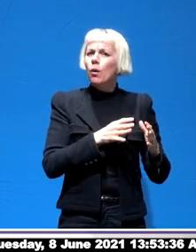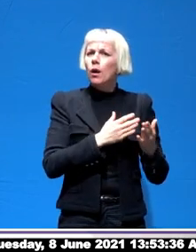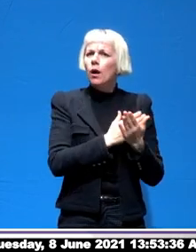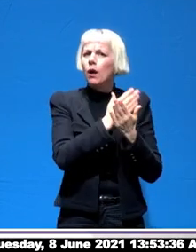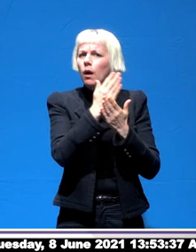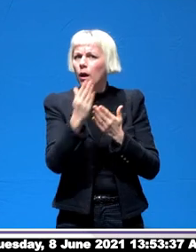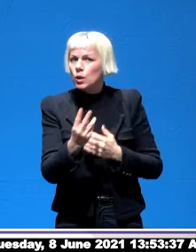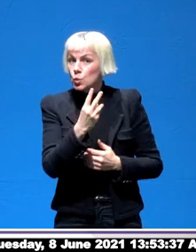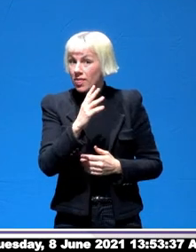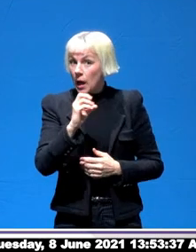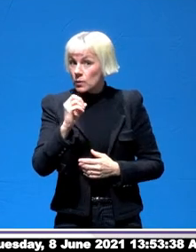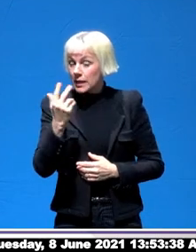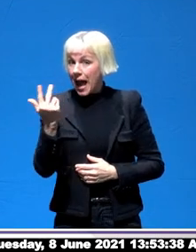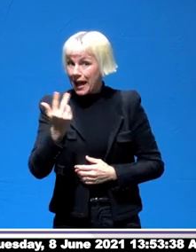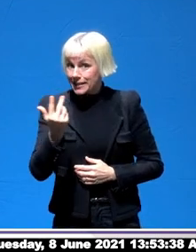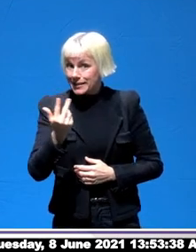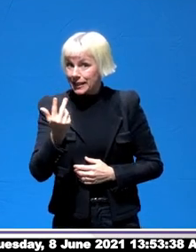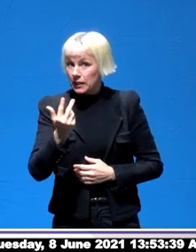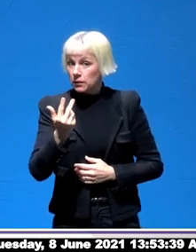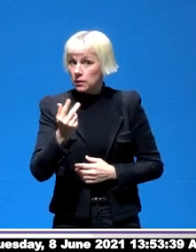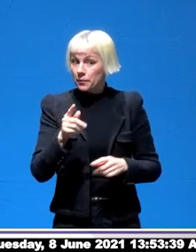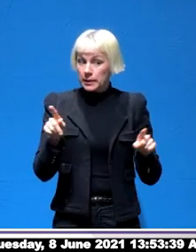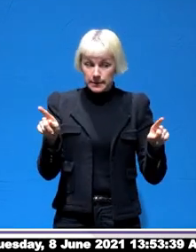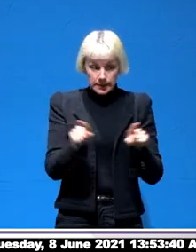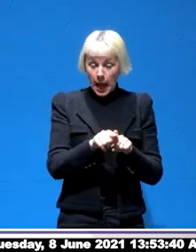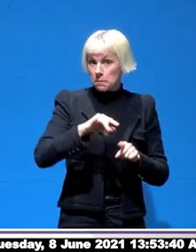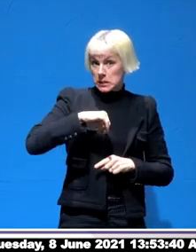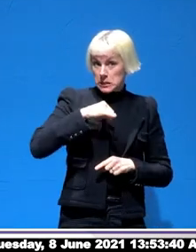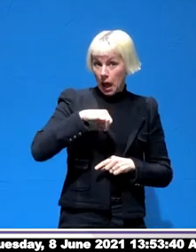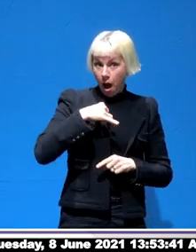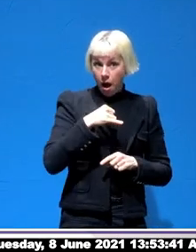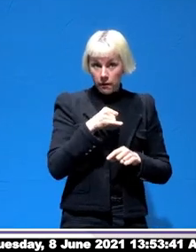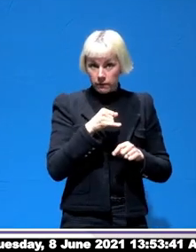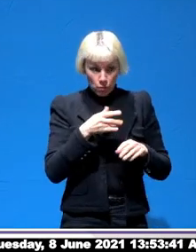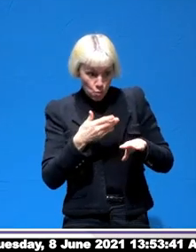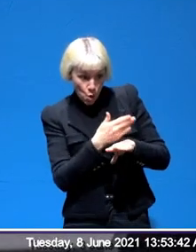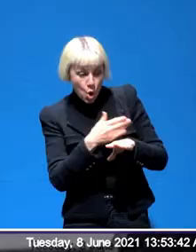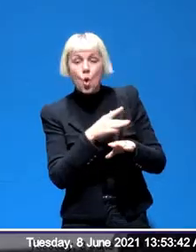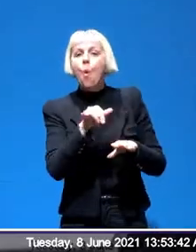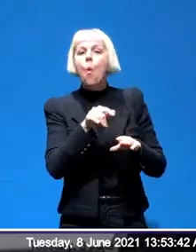Was this the same group of staff members or had it changed? No. No, it had changed.